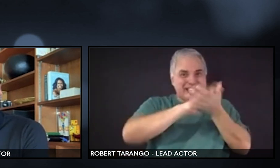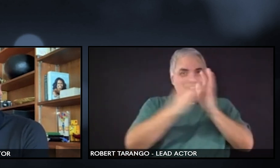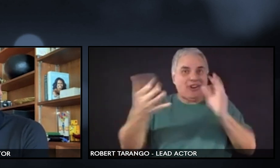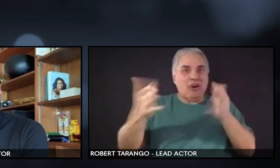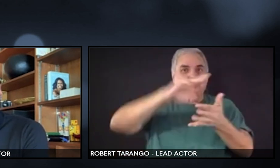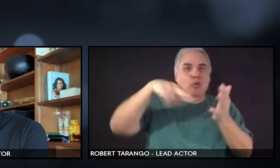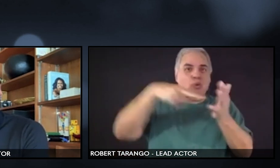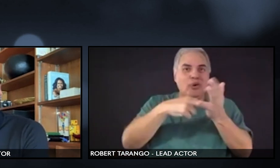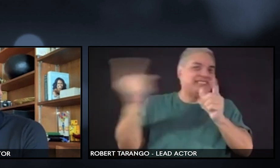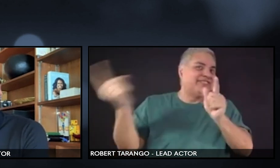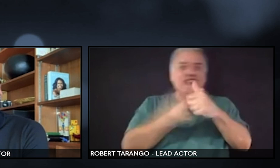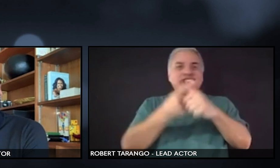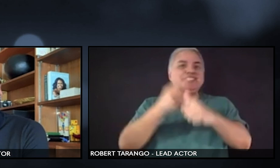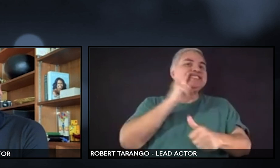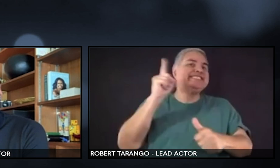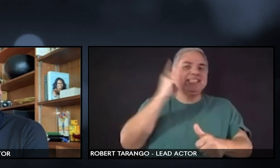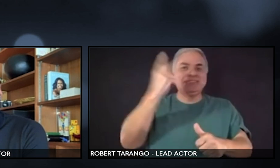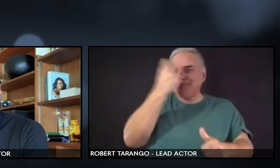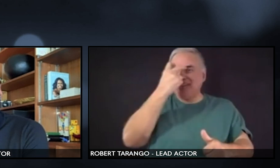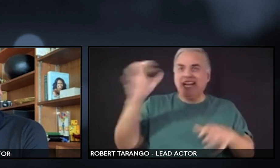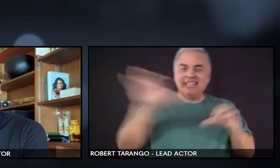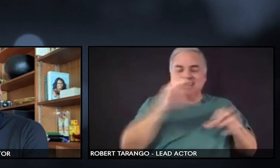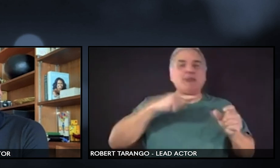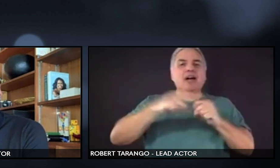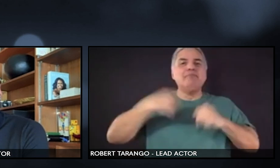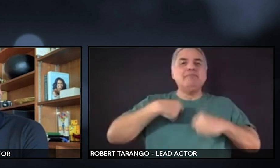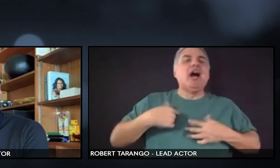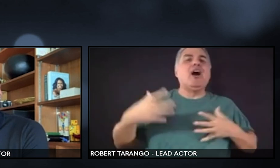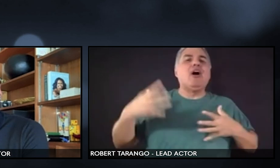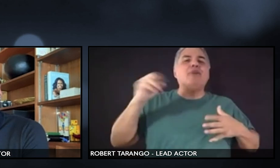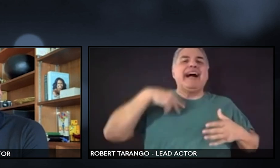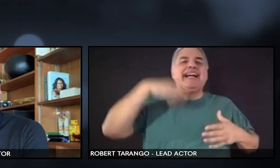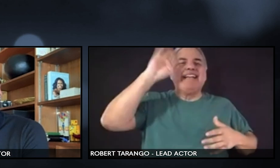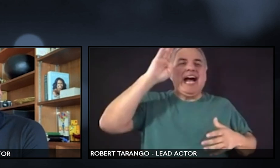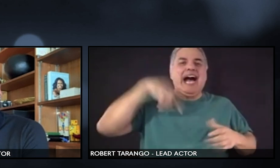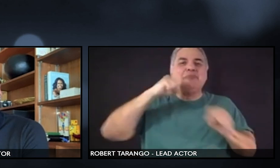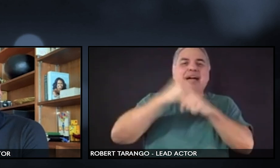on. Ultimately. I got the call that I was selected. And after which I found